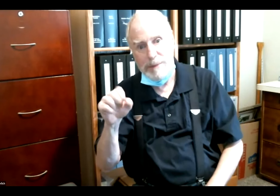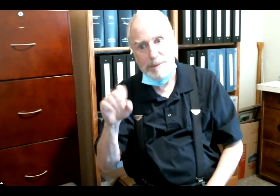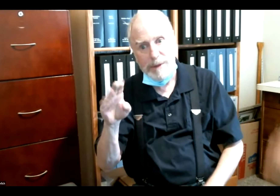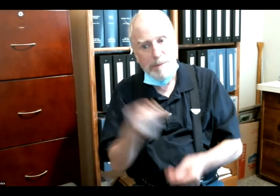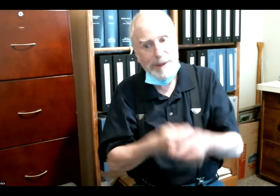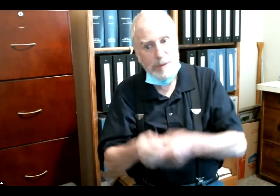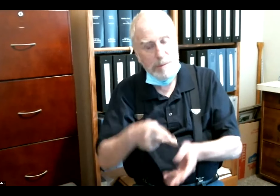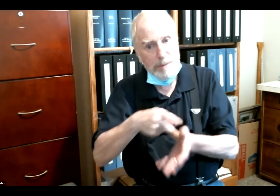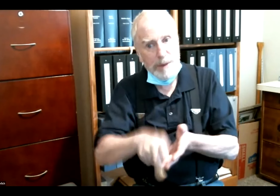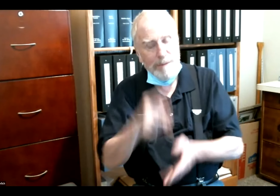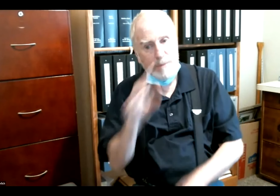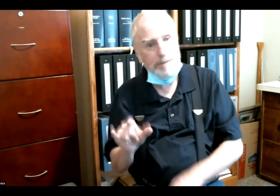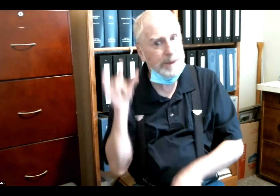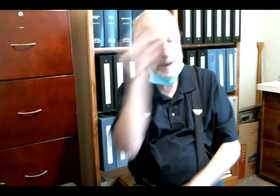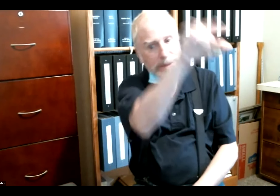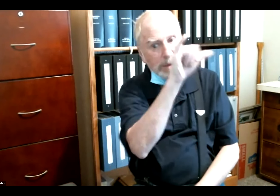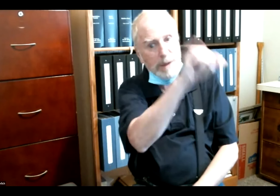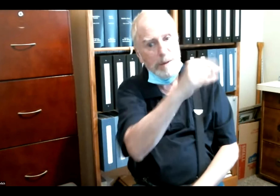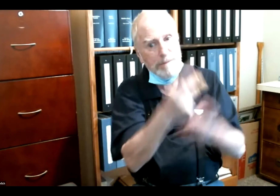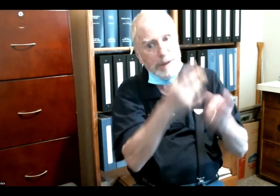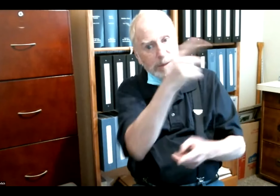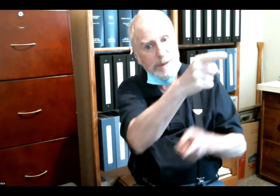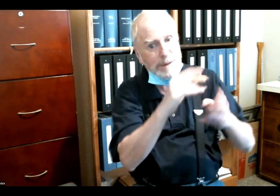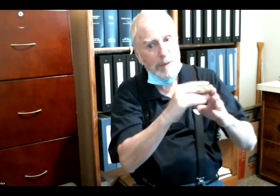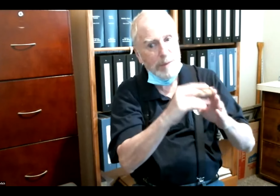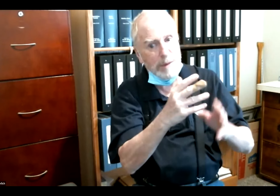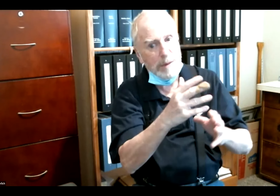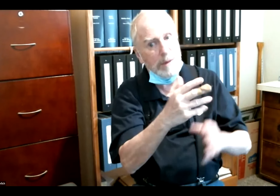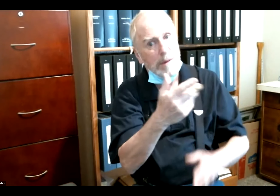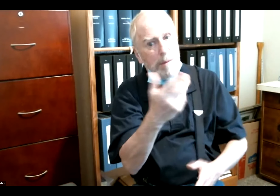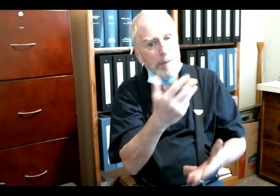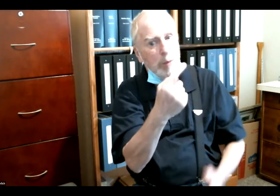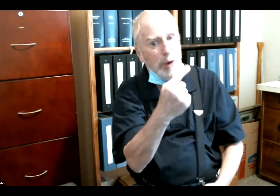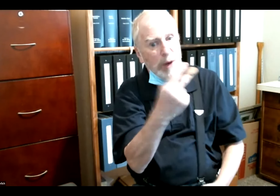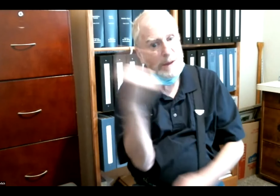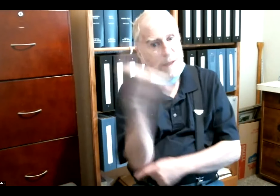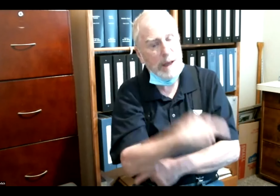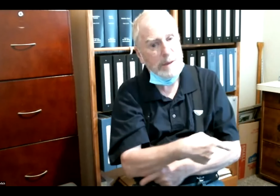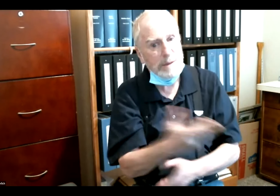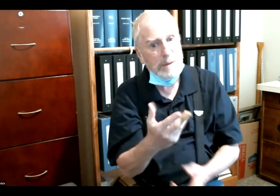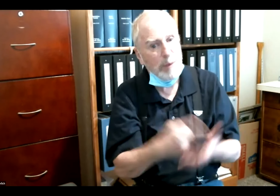know if either. I don't know, if it's in the budget for them to fly in to Seattle for a